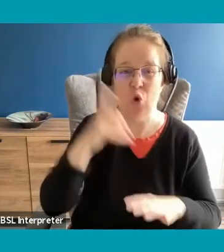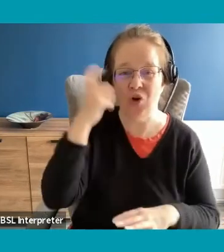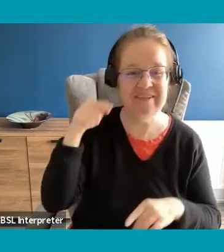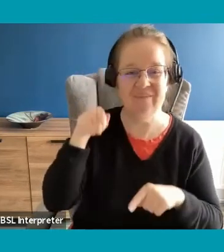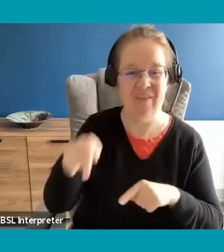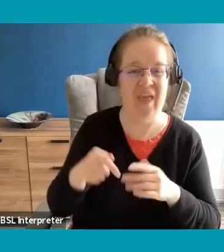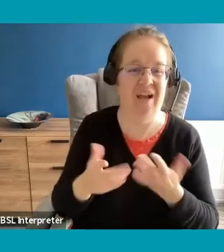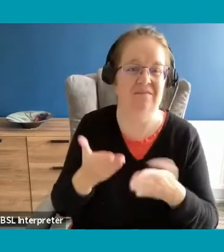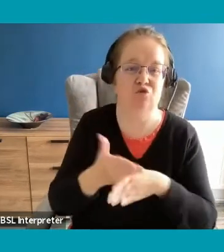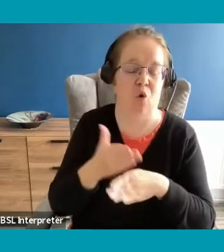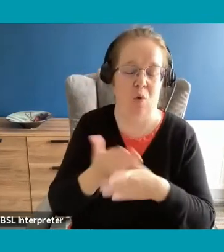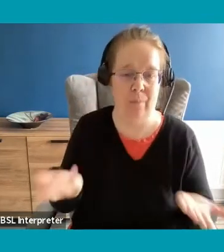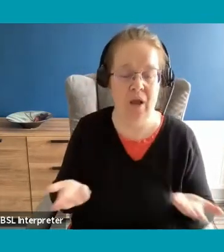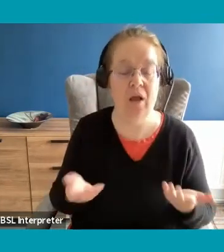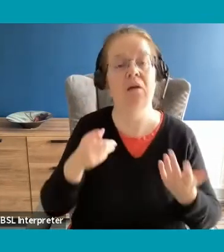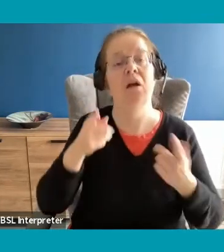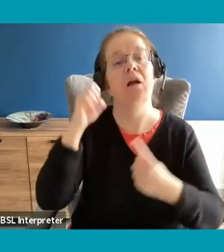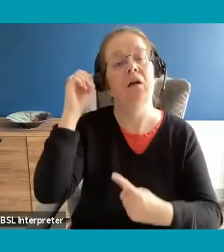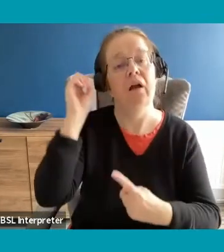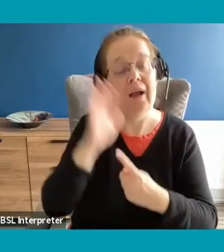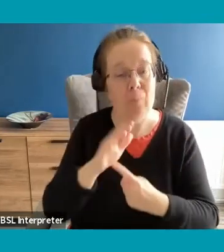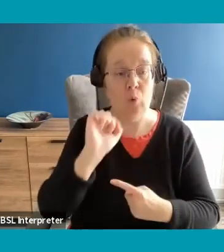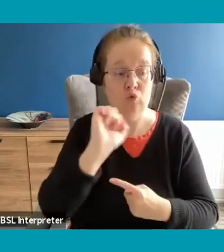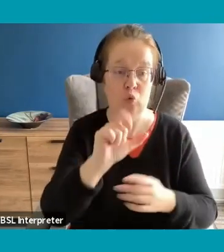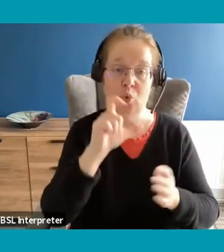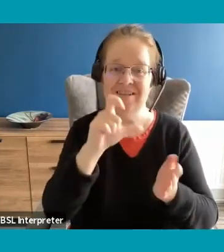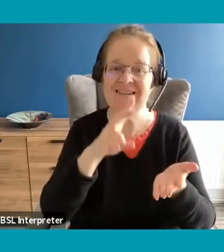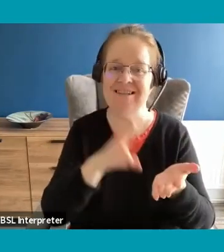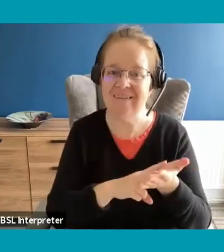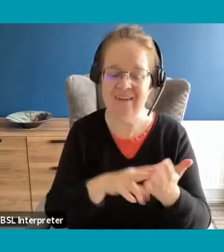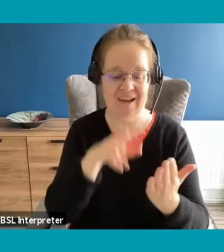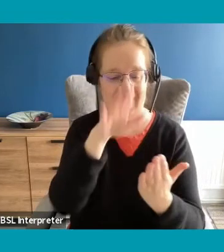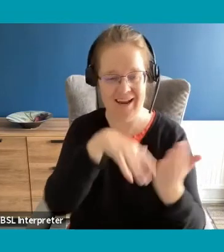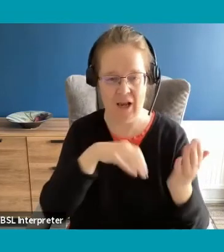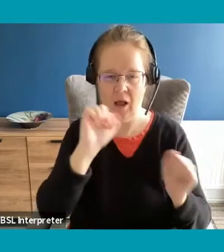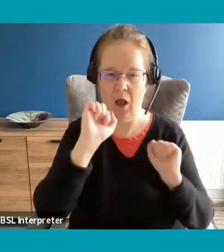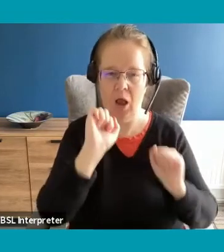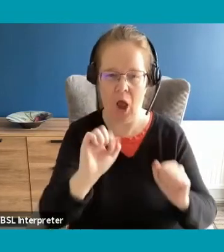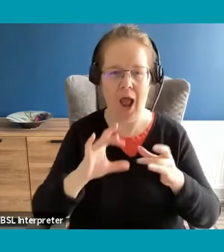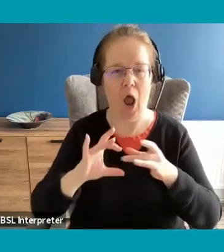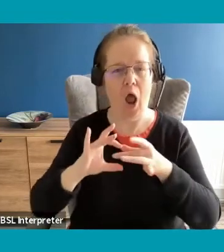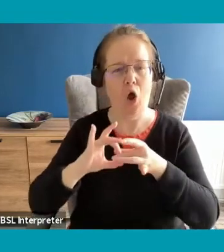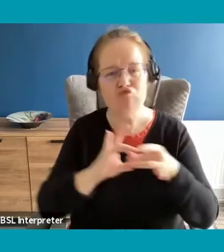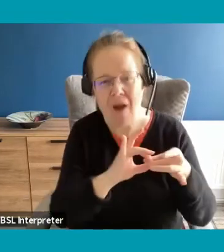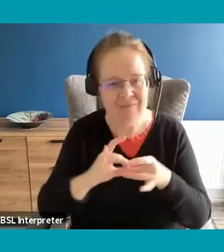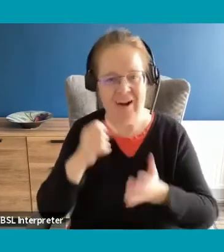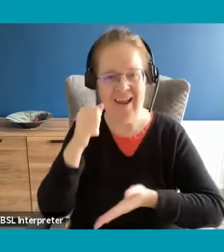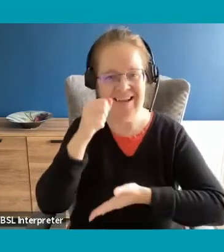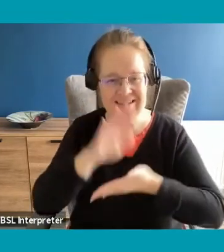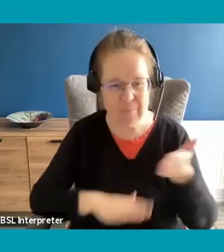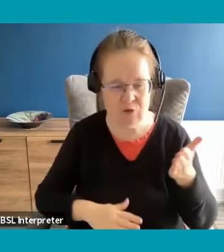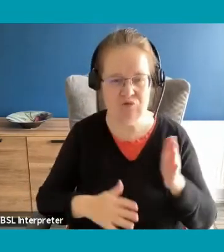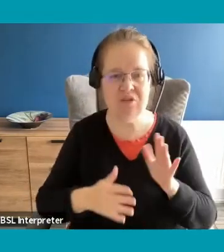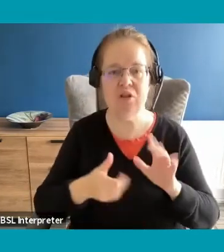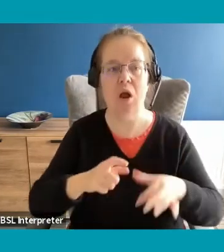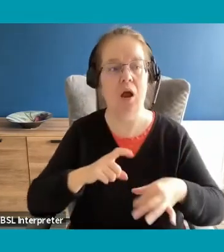so it's important that on your CV you put down all of your relevant experience. You know it's it's really great to see that you